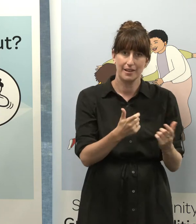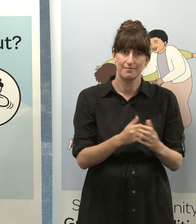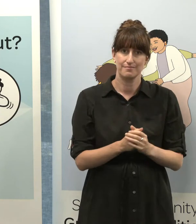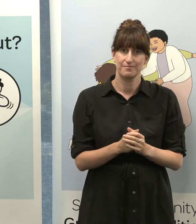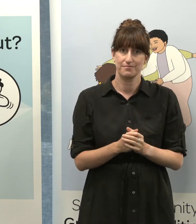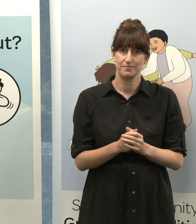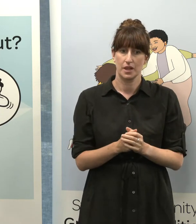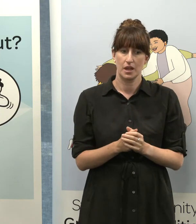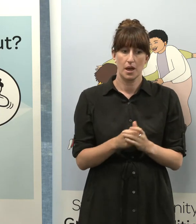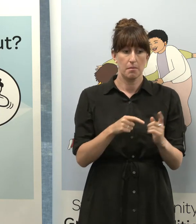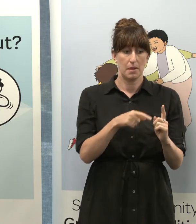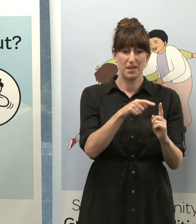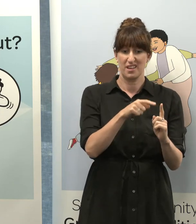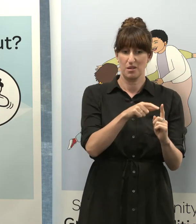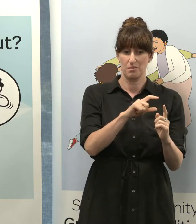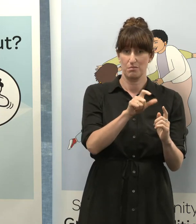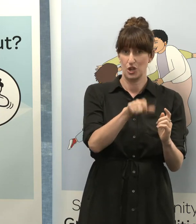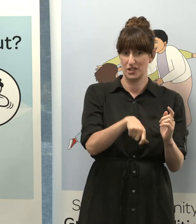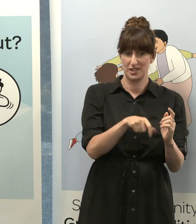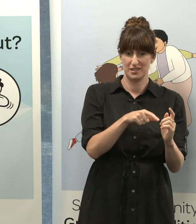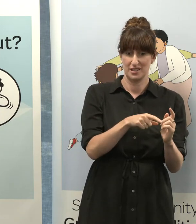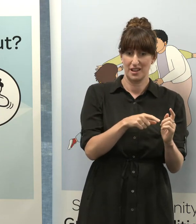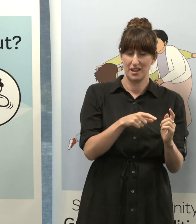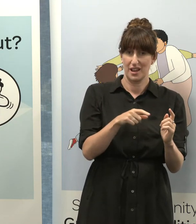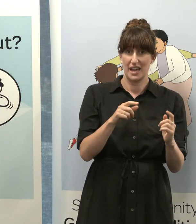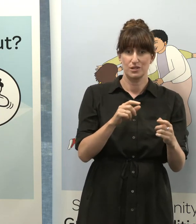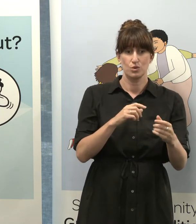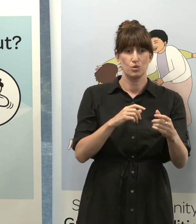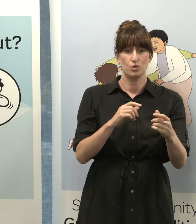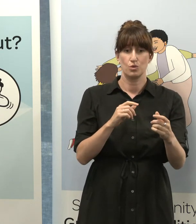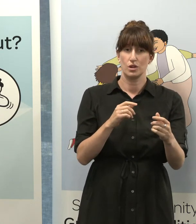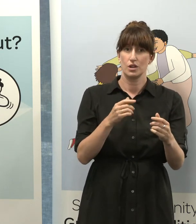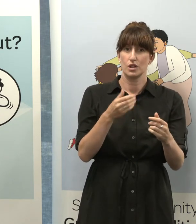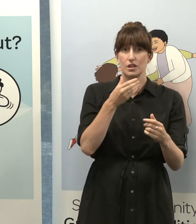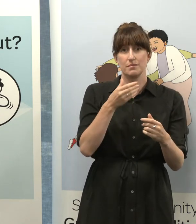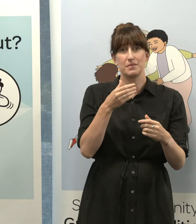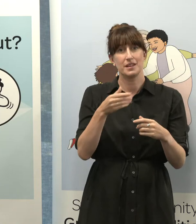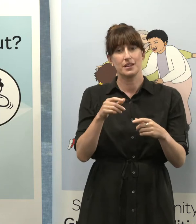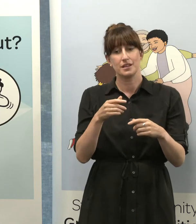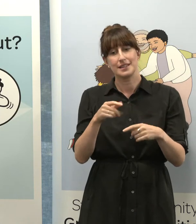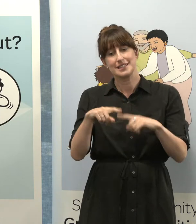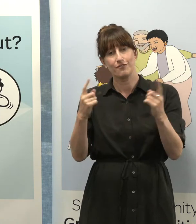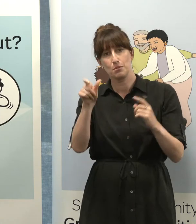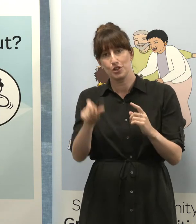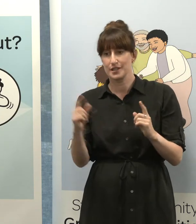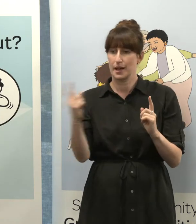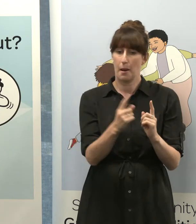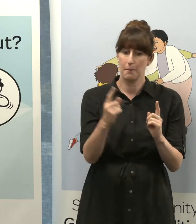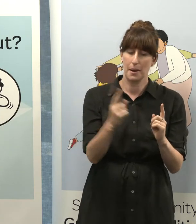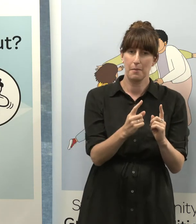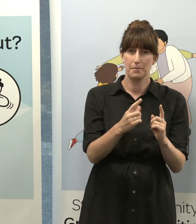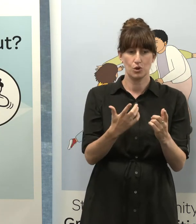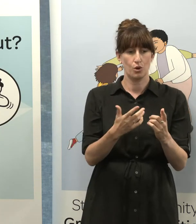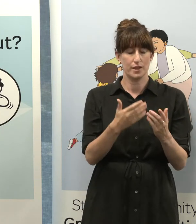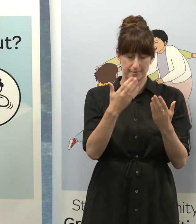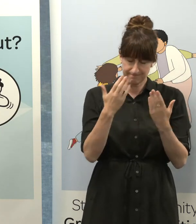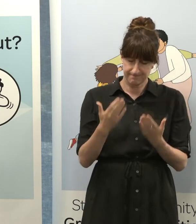and community support services, and for those who receive those services who often because at the moment their usual carer may be unwell they are being